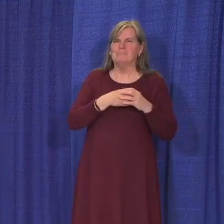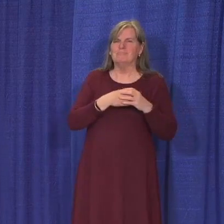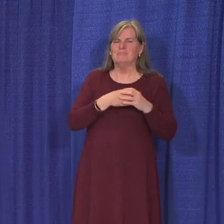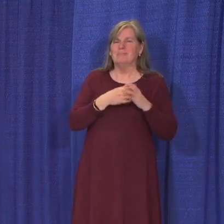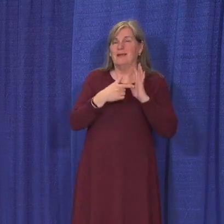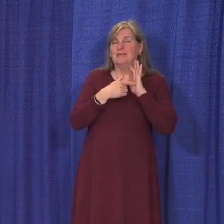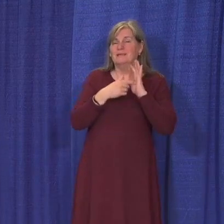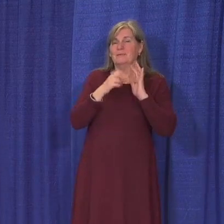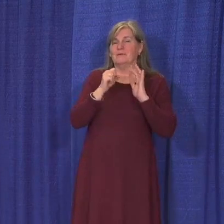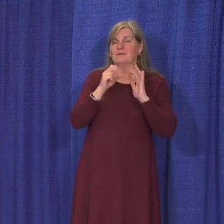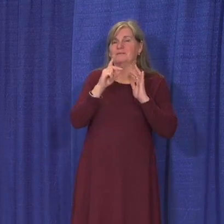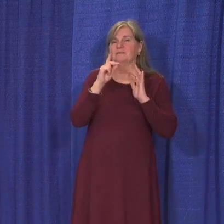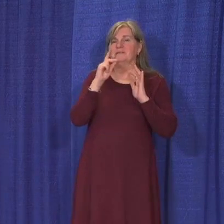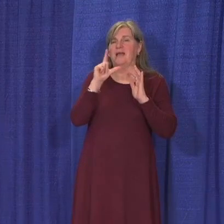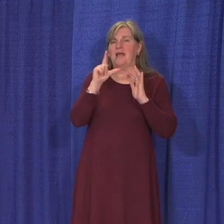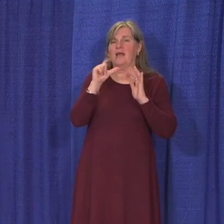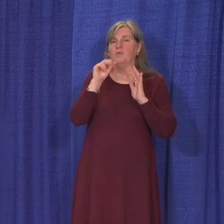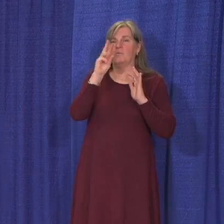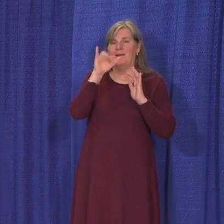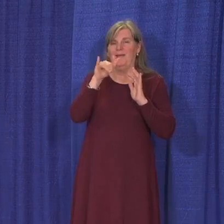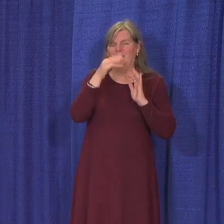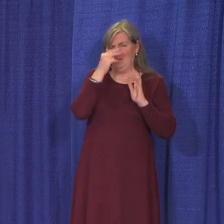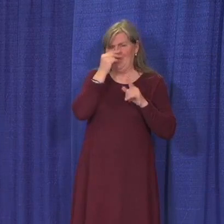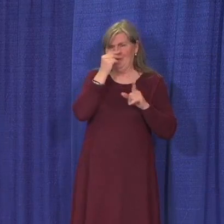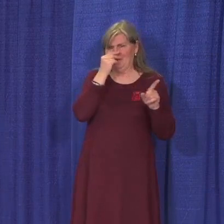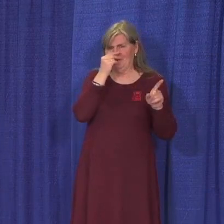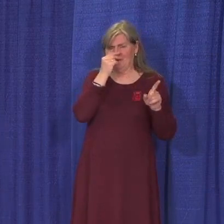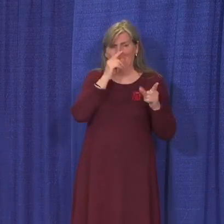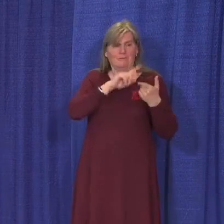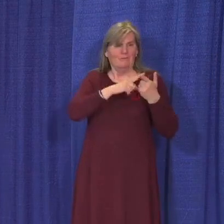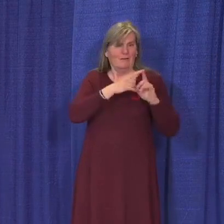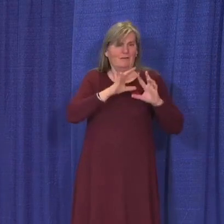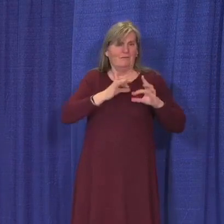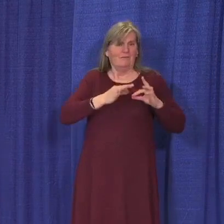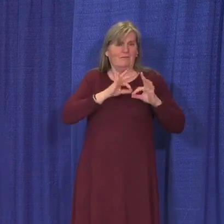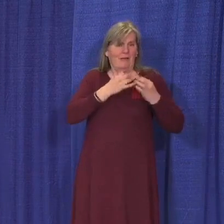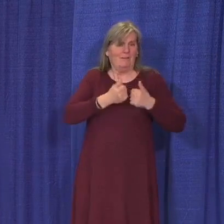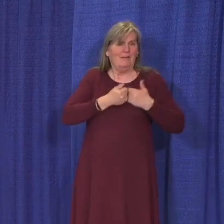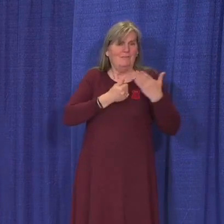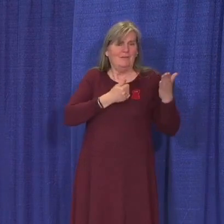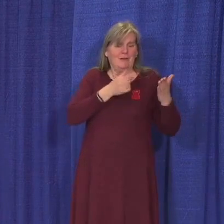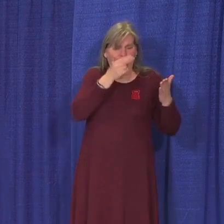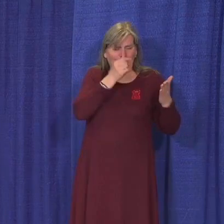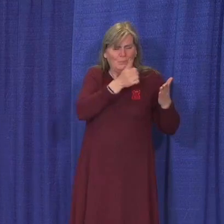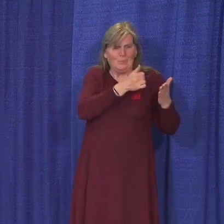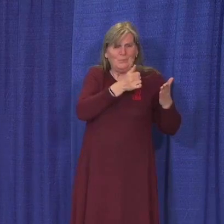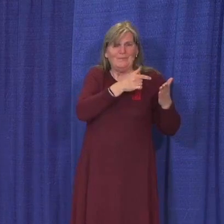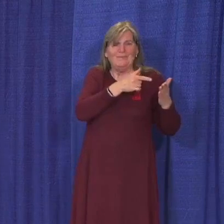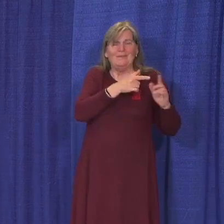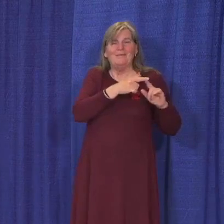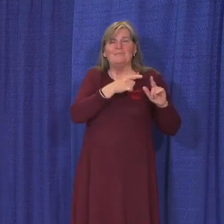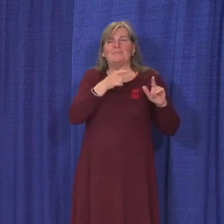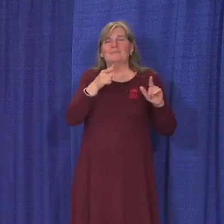seen anecdotal information of special cases. I have made known to the federal government how closely connected